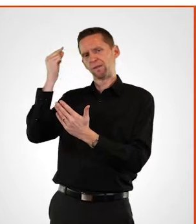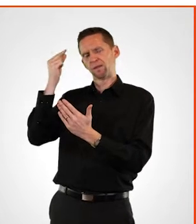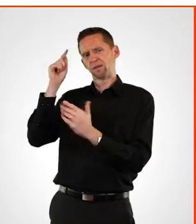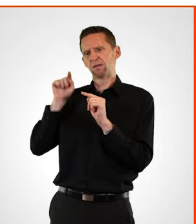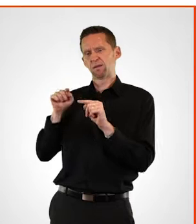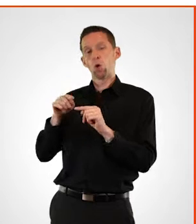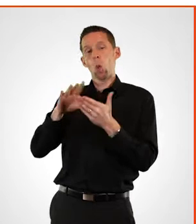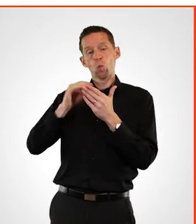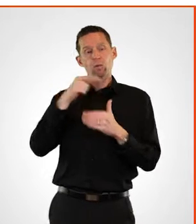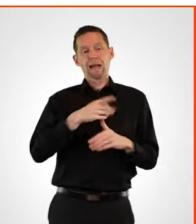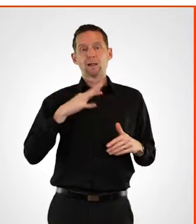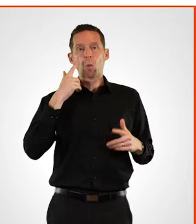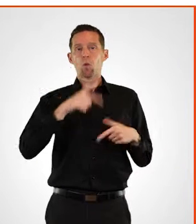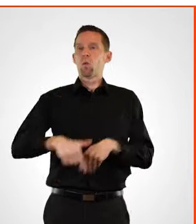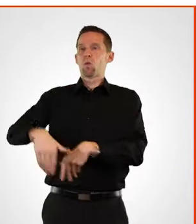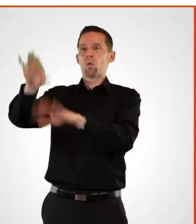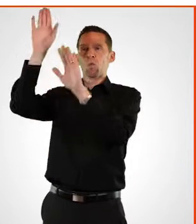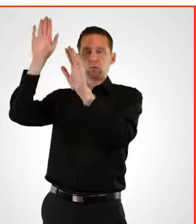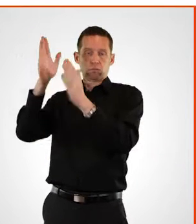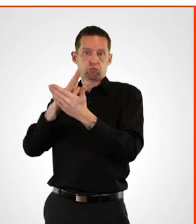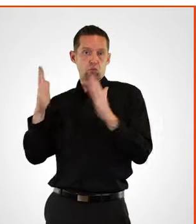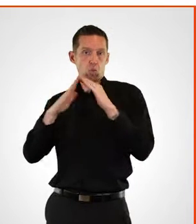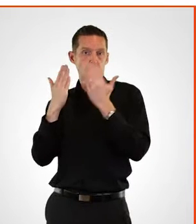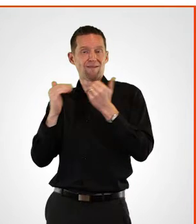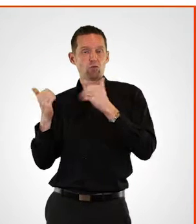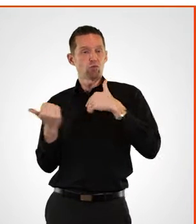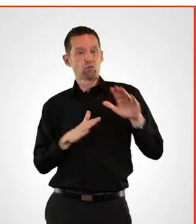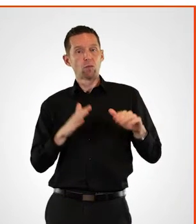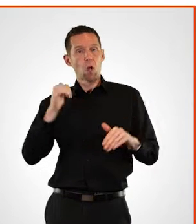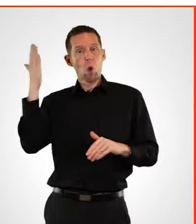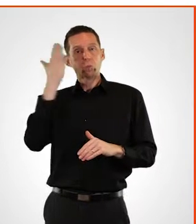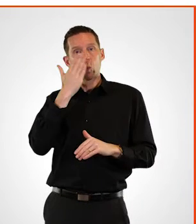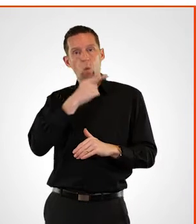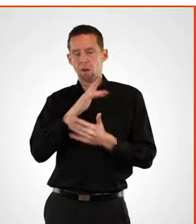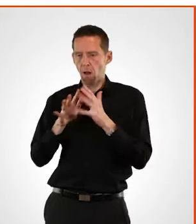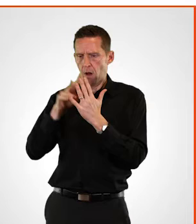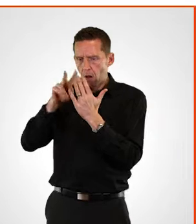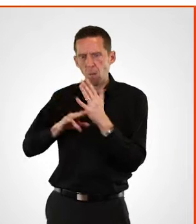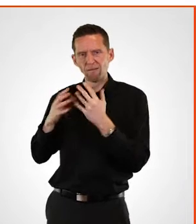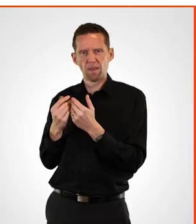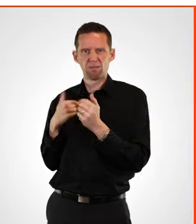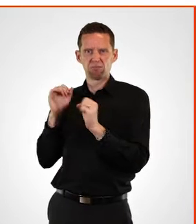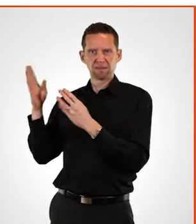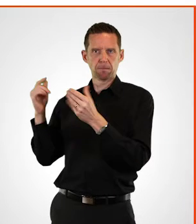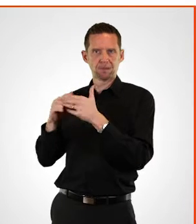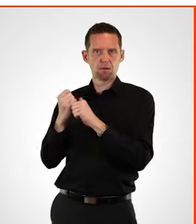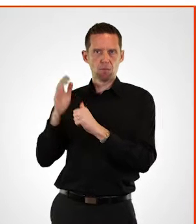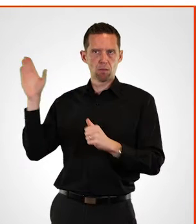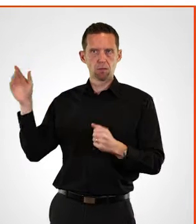that students are going to need when they go out into the world after they finish high school. So here are some examples.